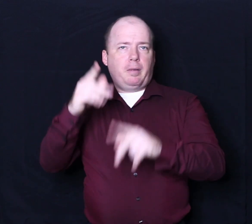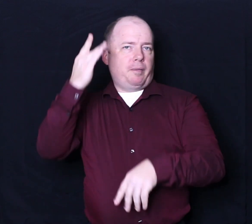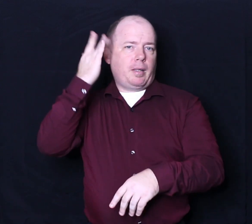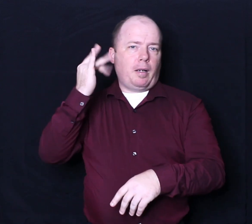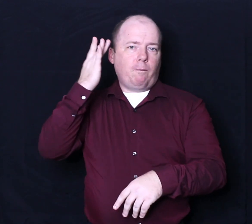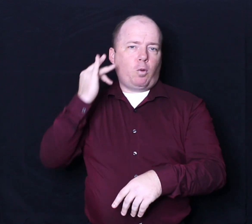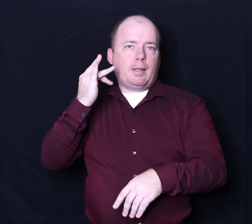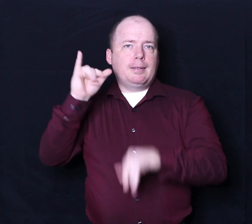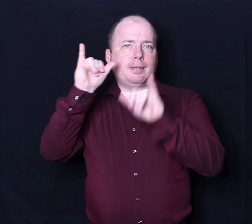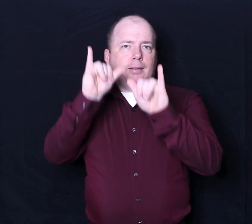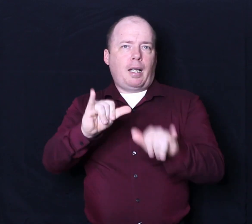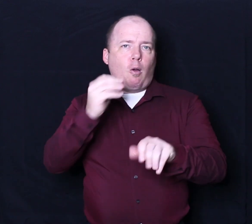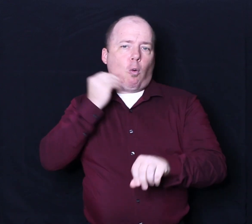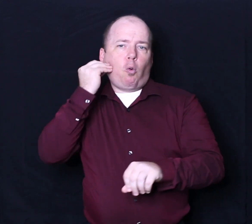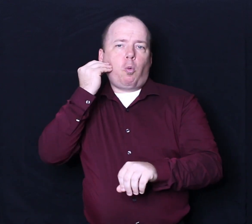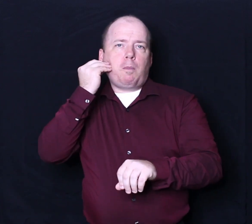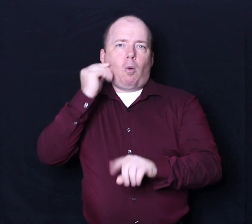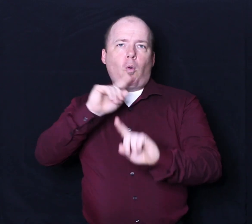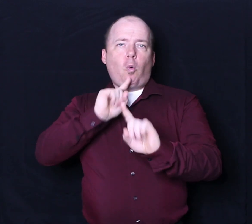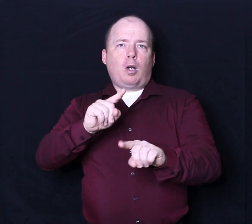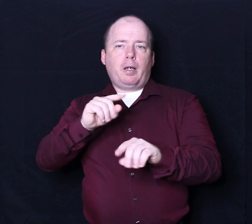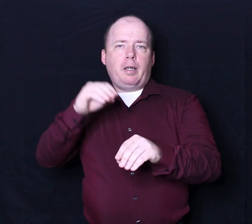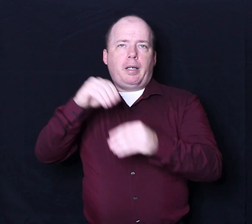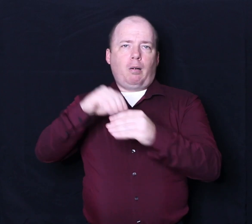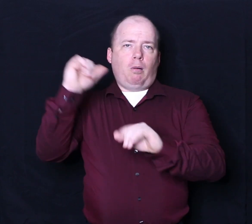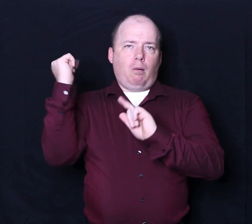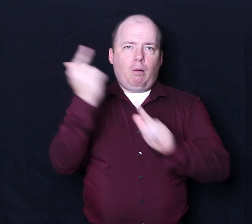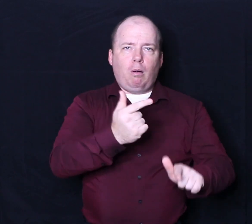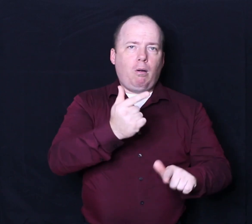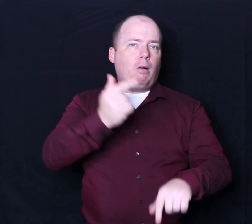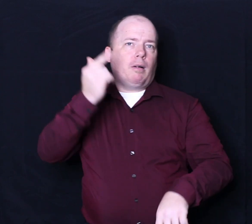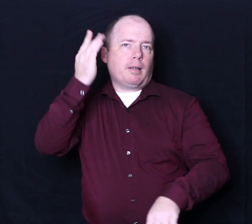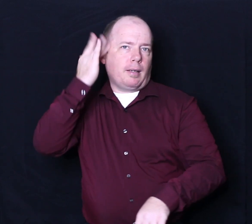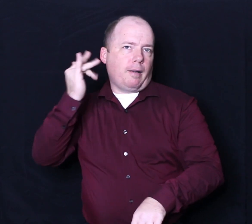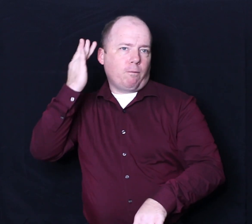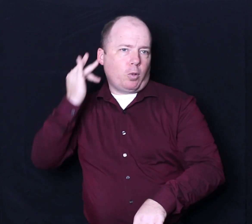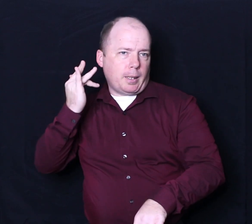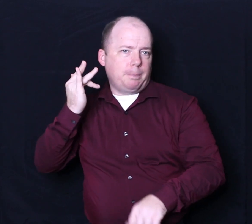"shelter-in-place" order in the state of California.